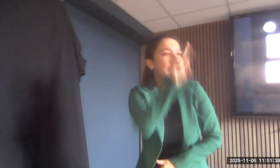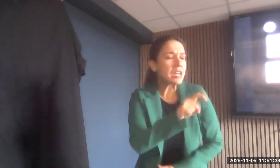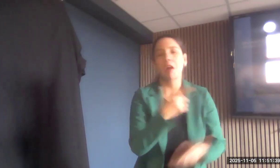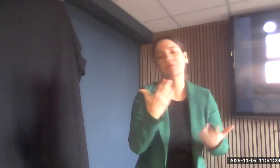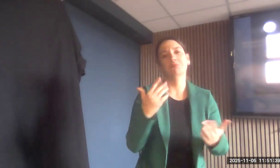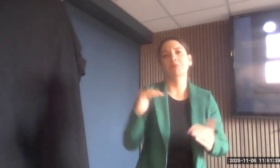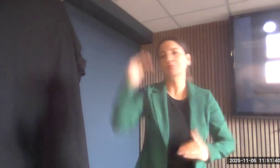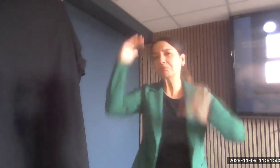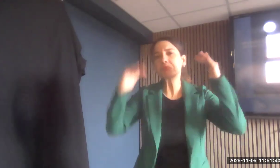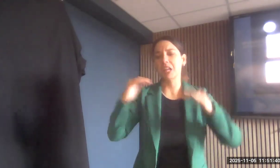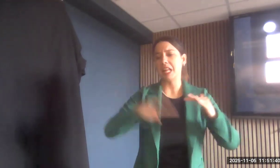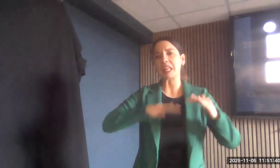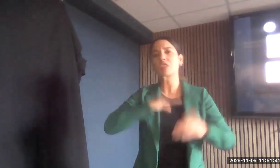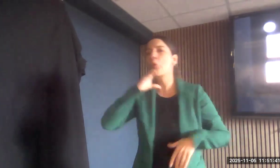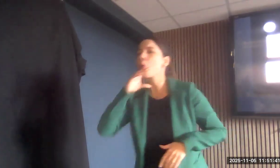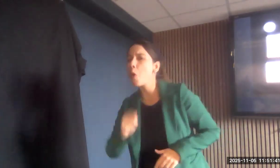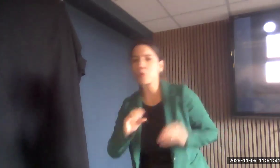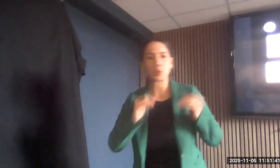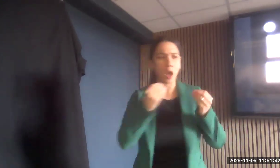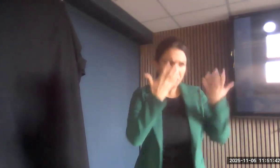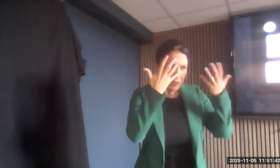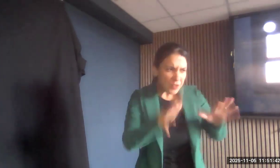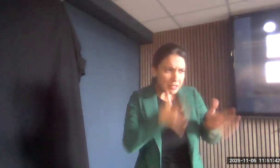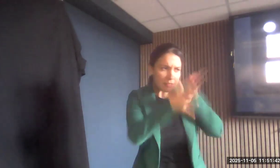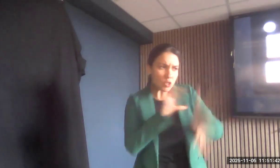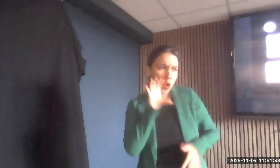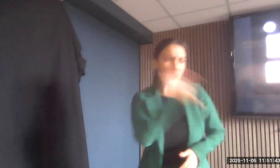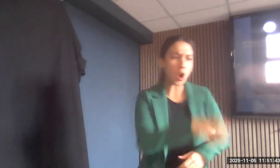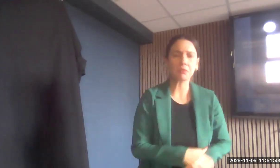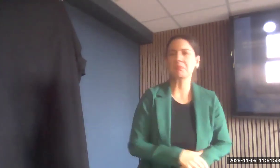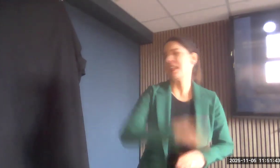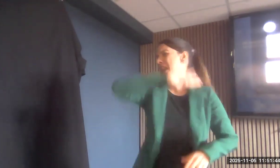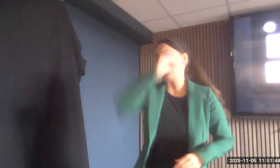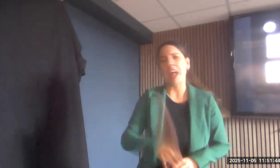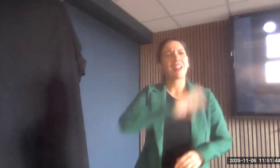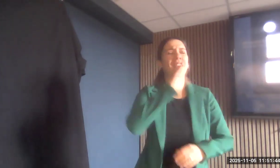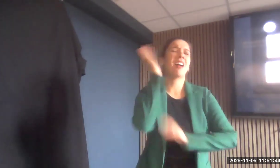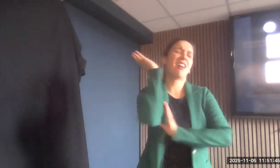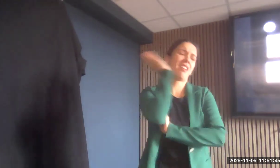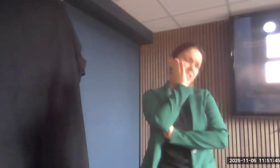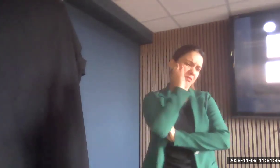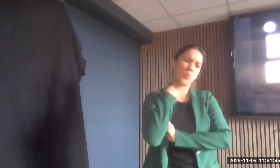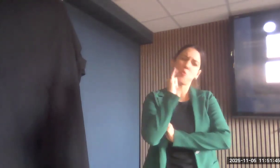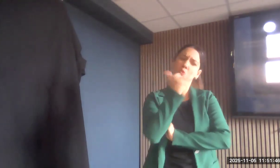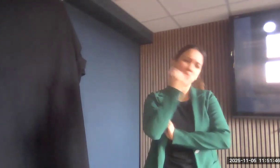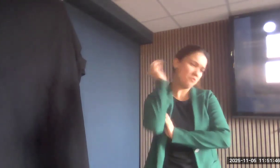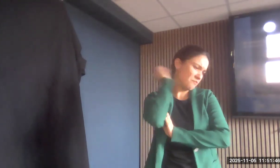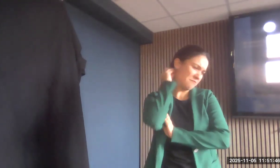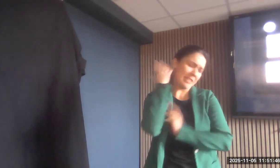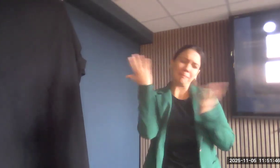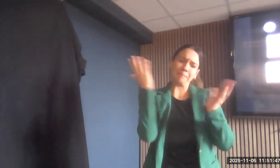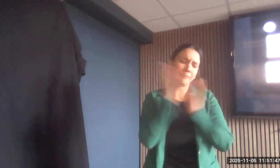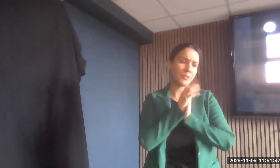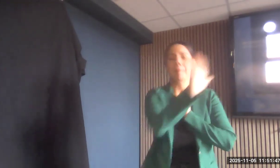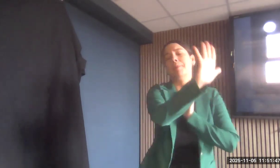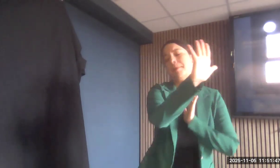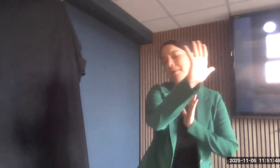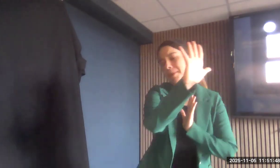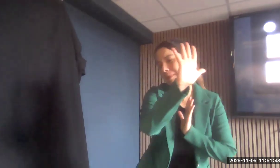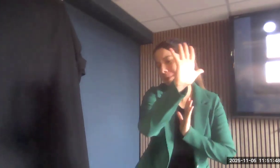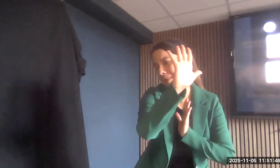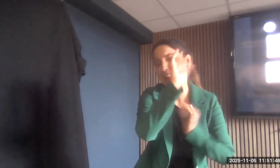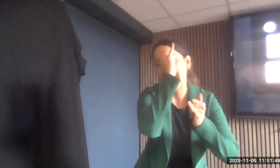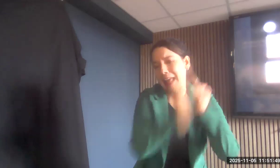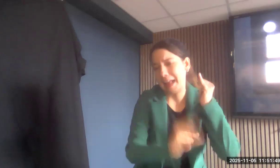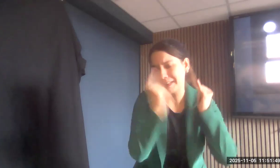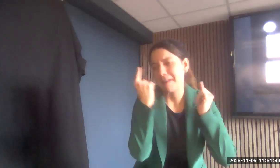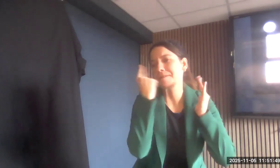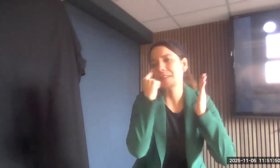Whereas in Rio, when I ask these questions, I asked older and younger people about this sign, and they again said I've never used this sign, and I was thinking, well, why is this sign occur in the dictionary?